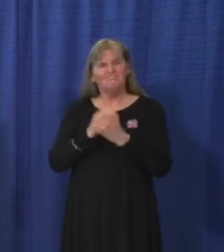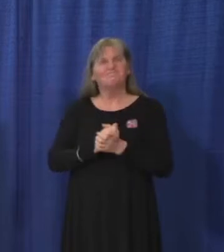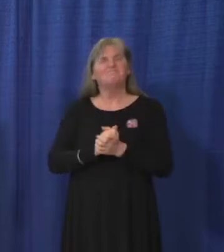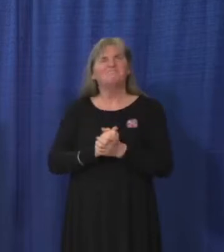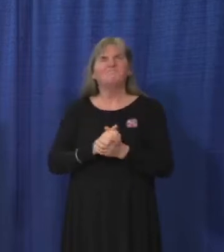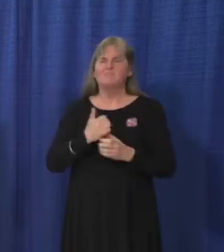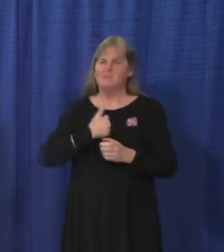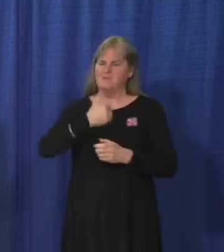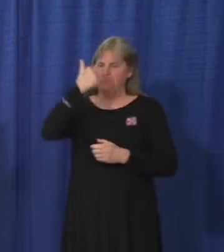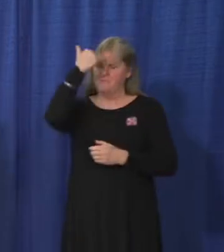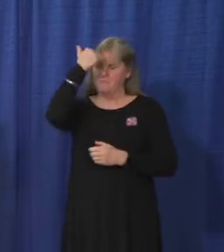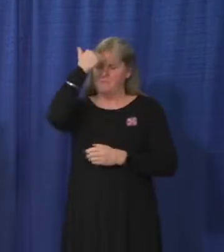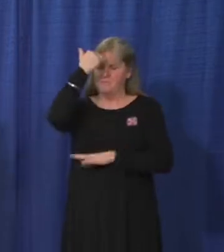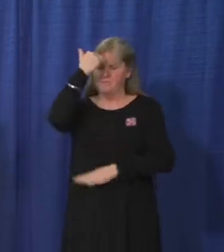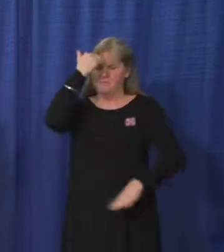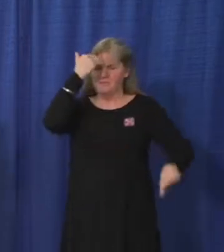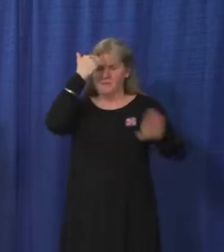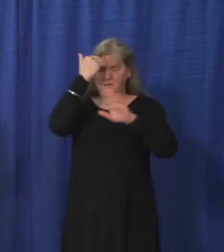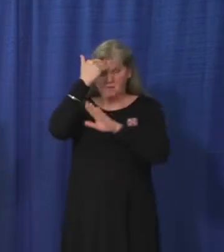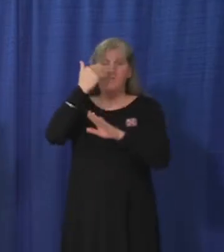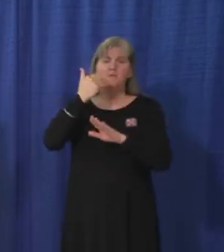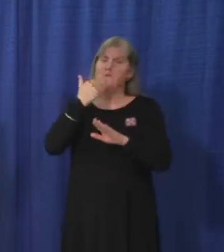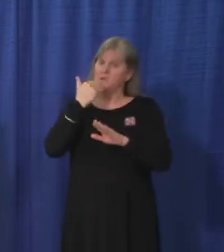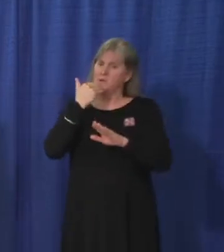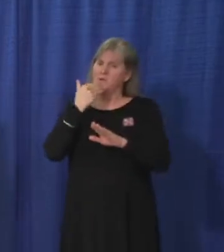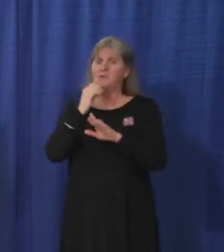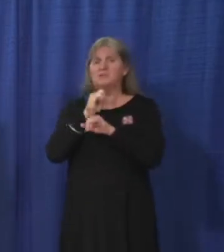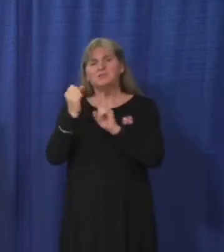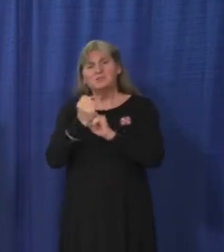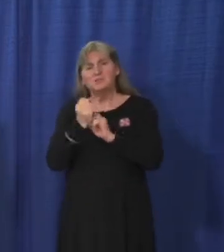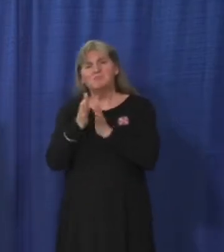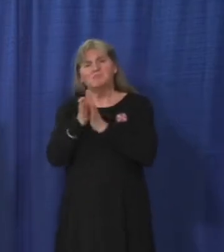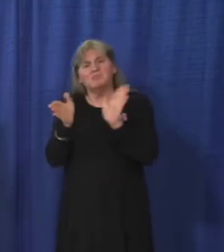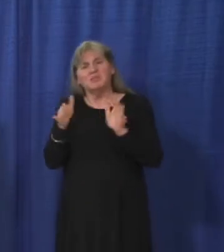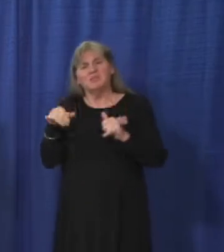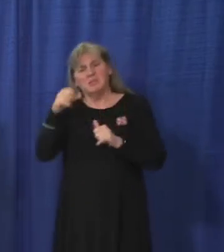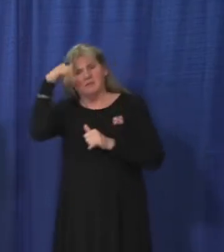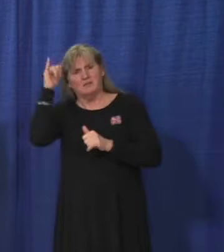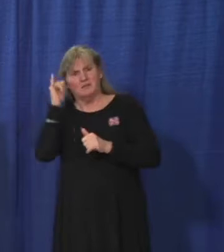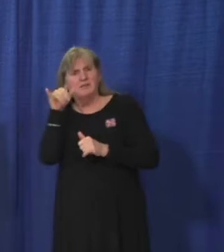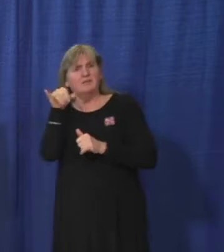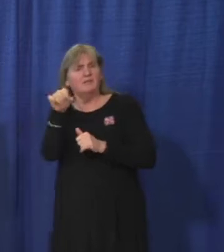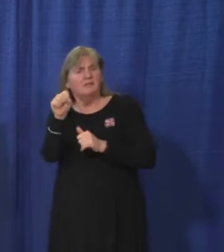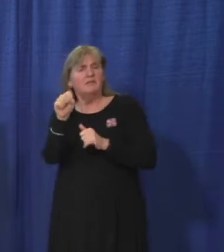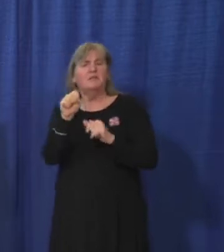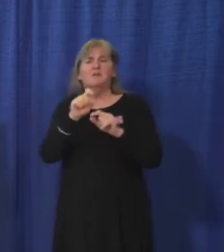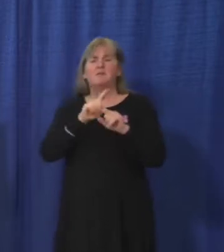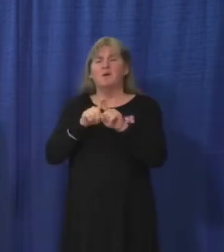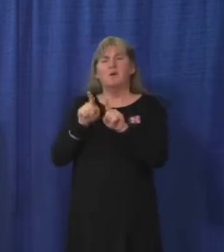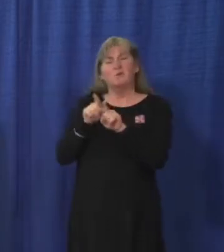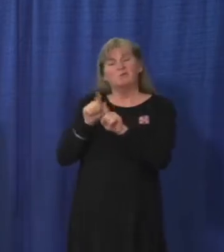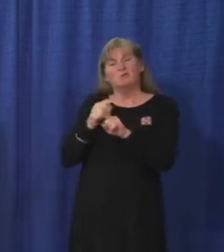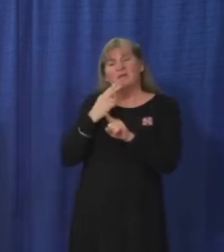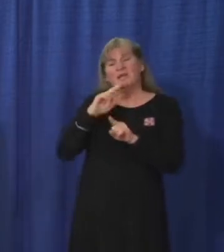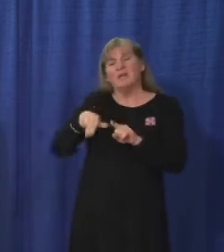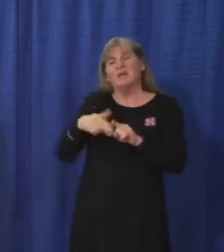better than most, however, we remain fortunate to have maintained a low Covid-19 case